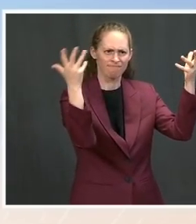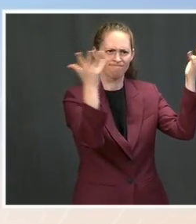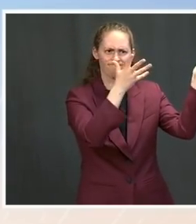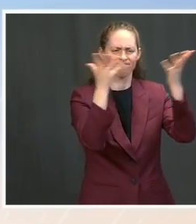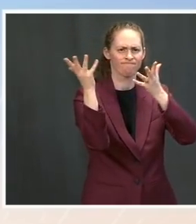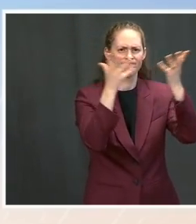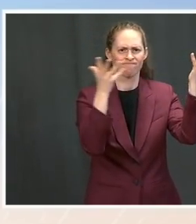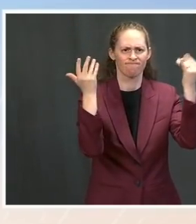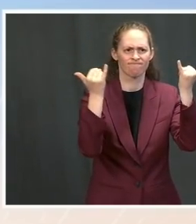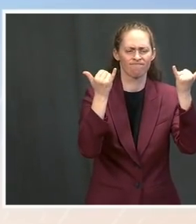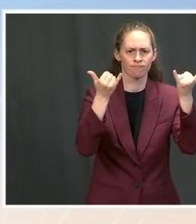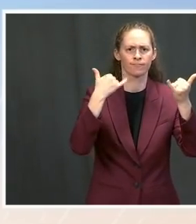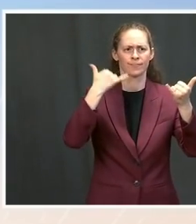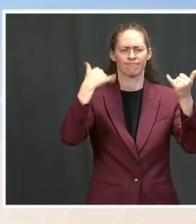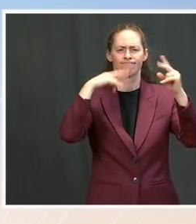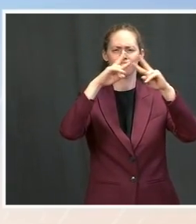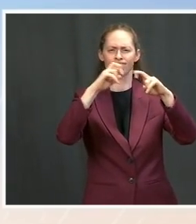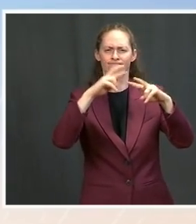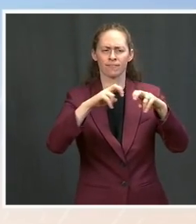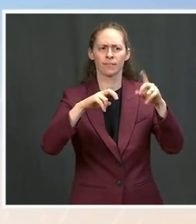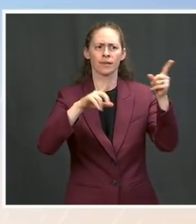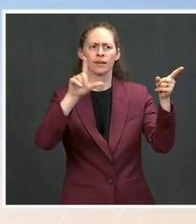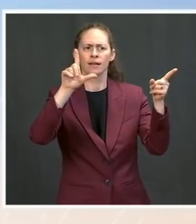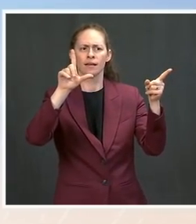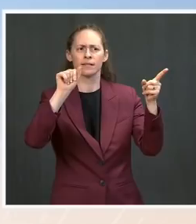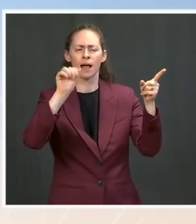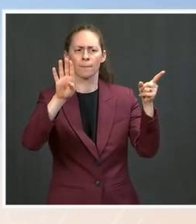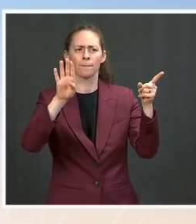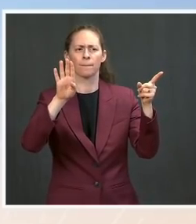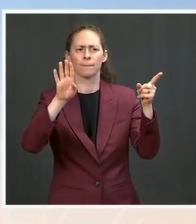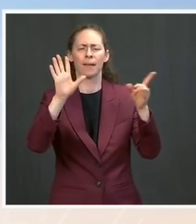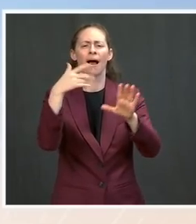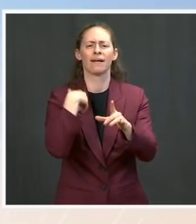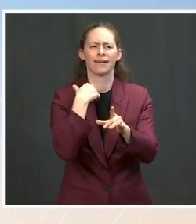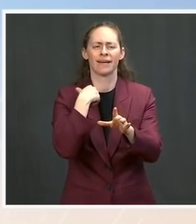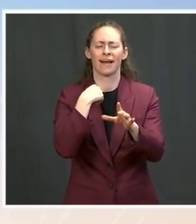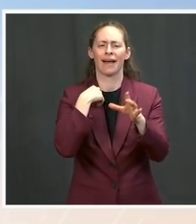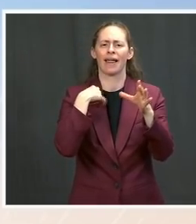epidemiology -- I'm not a medical expert; emergency response and operations development;